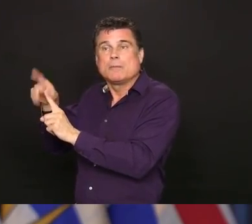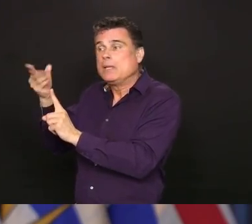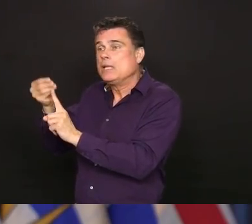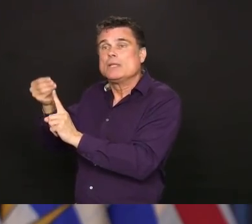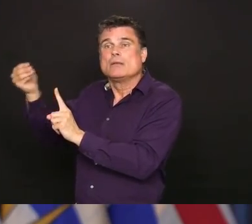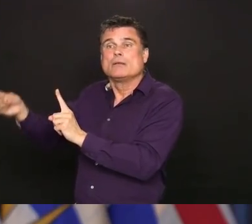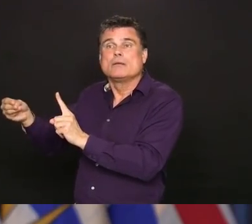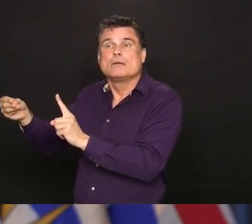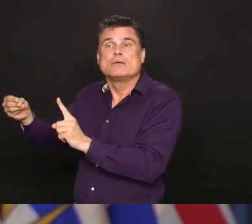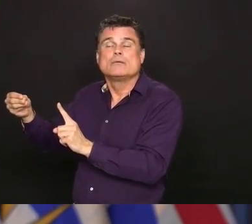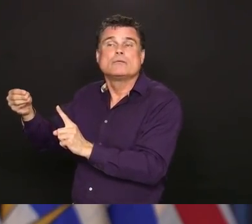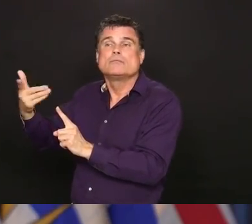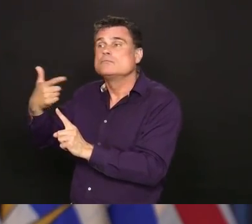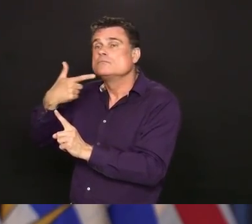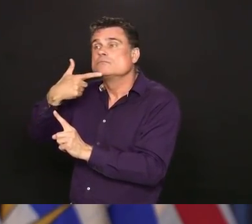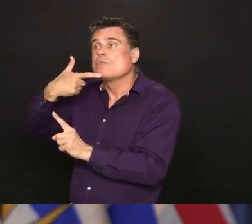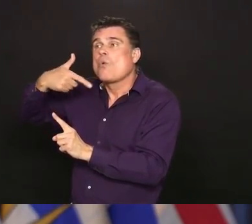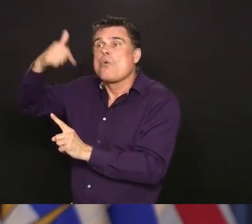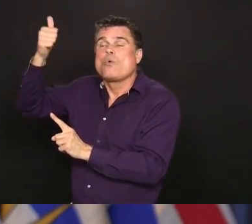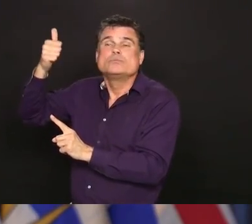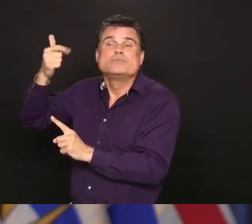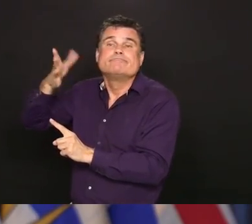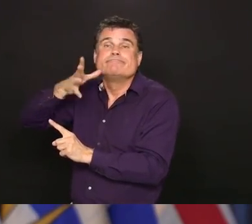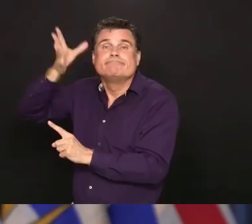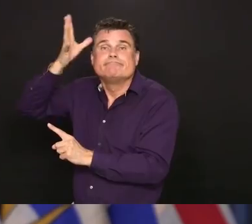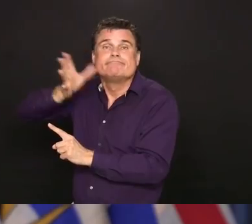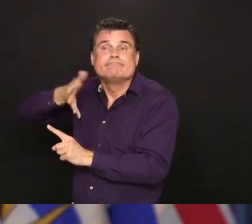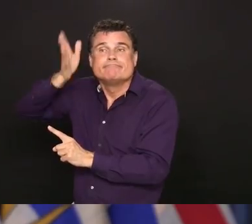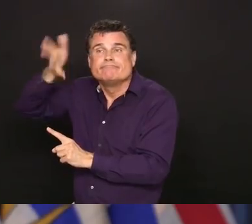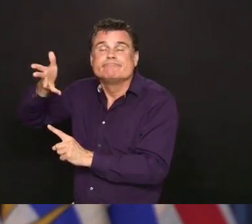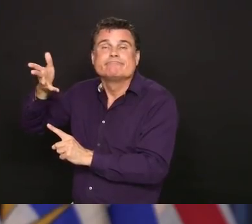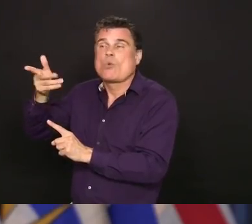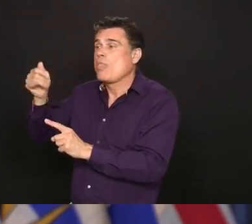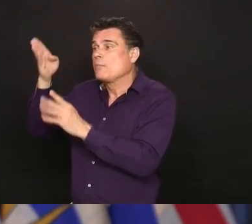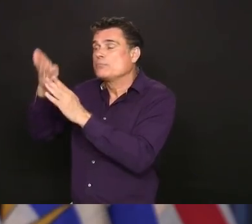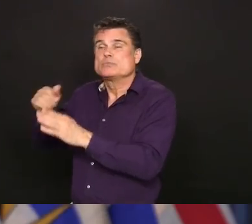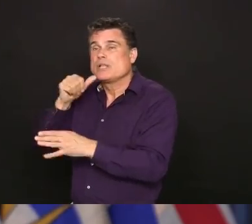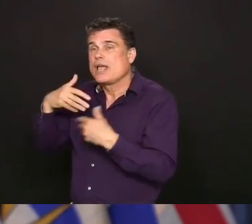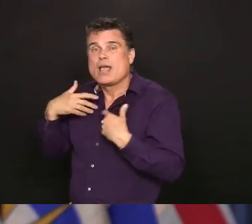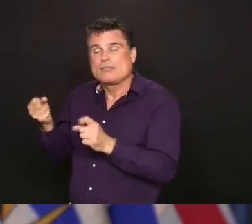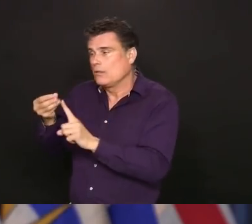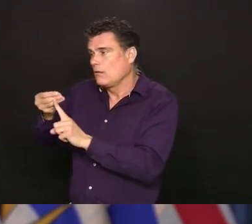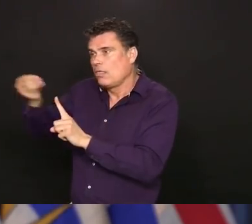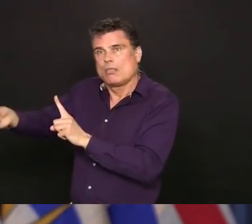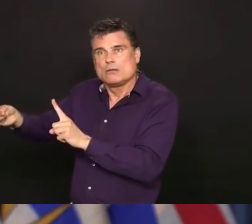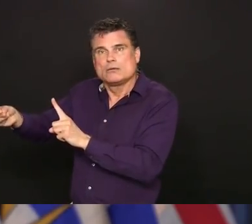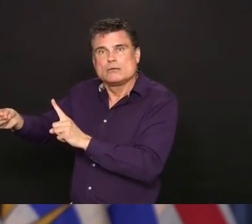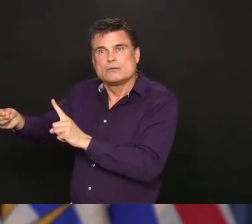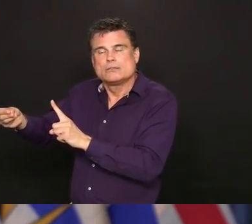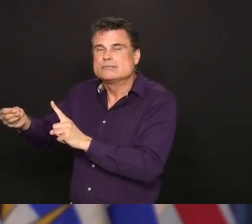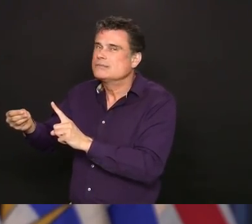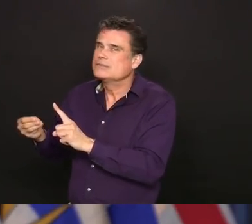Those are the types of settings where mostly it is spread. Those are the things we try to find in public